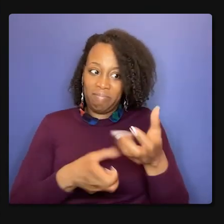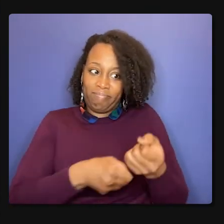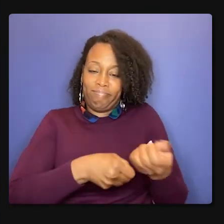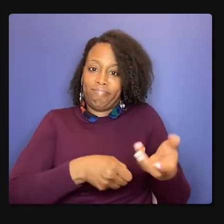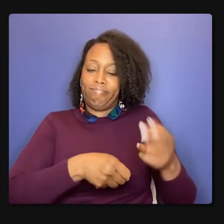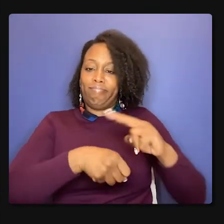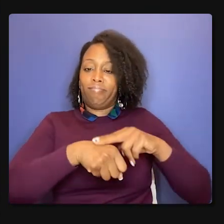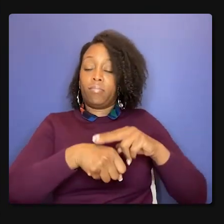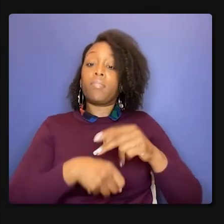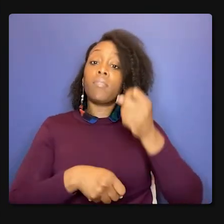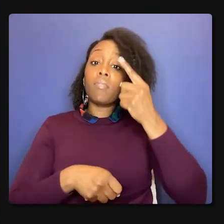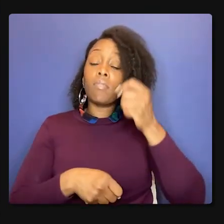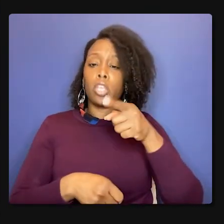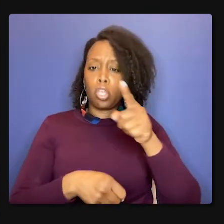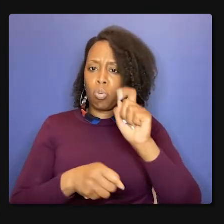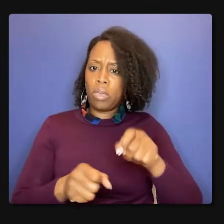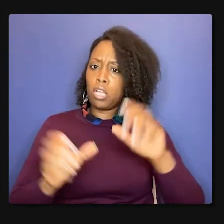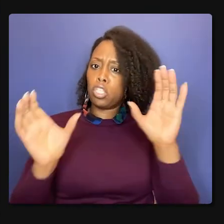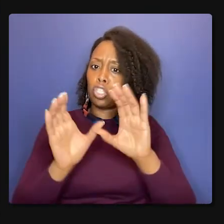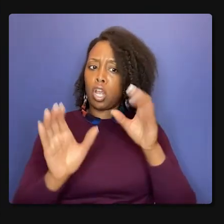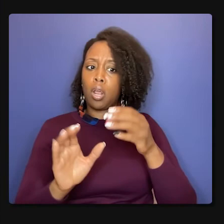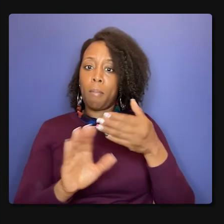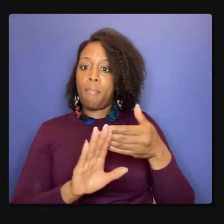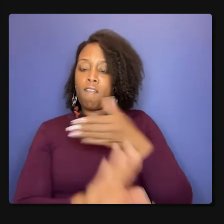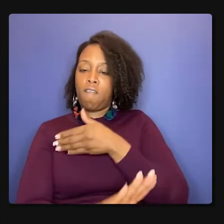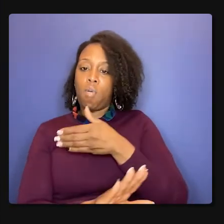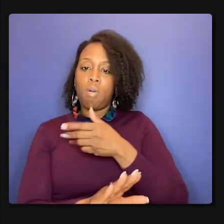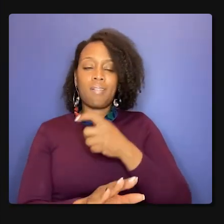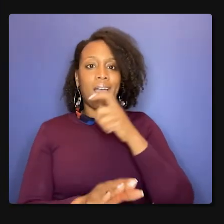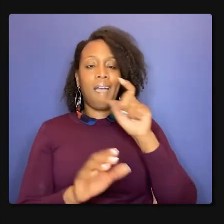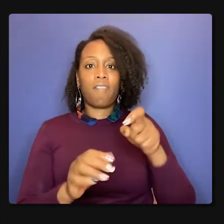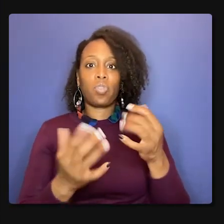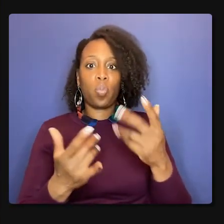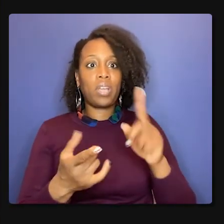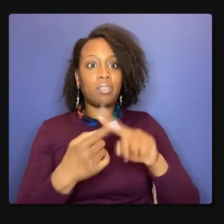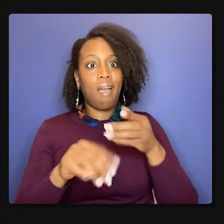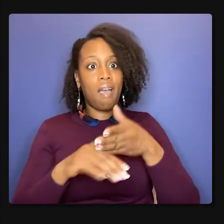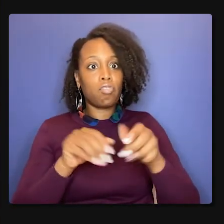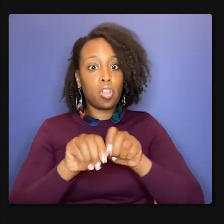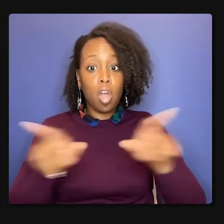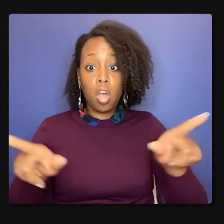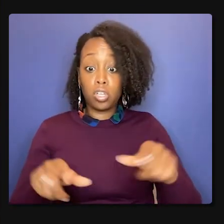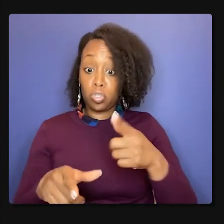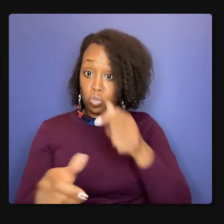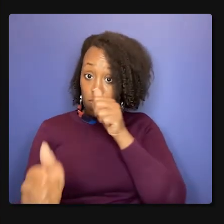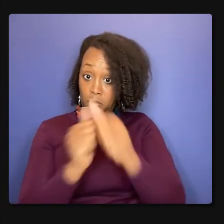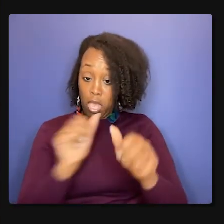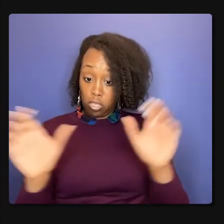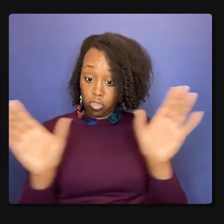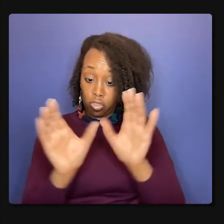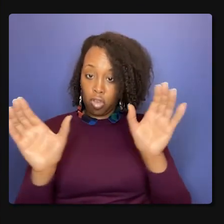you can cert proactively, not just right before launching your game. Once you've passed cert, your game is ready.